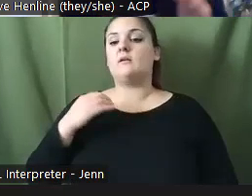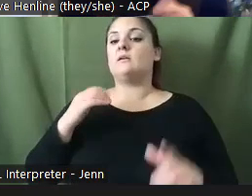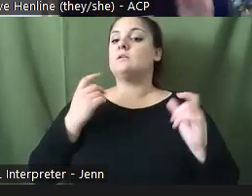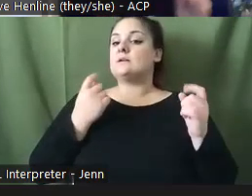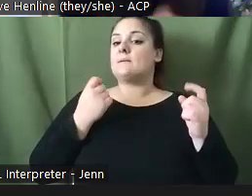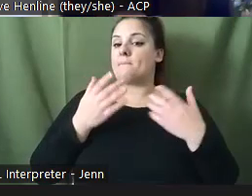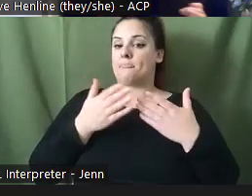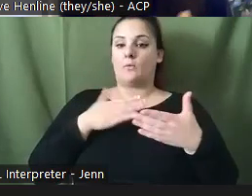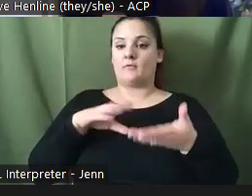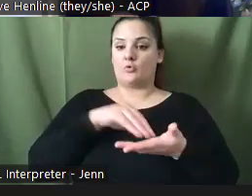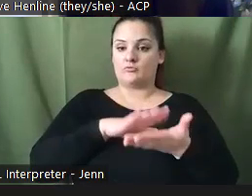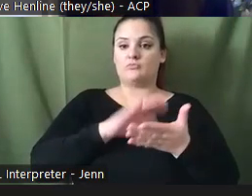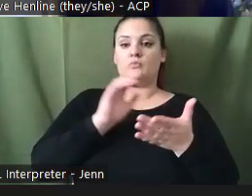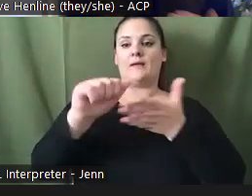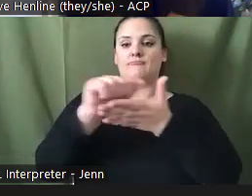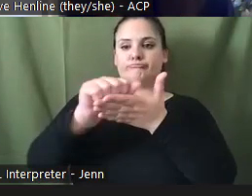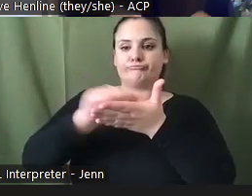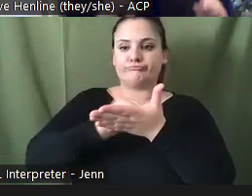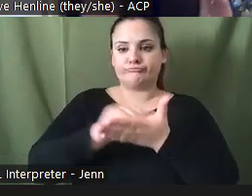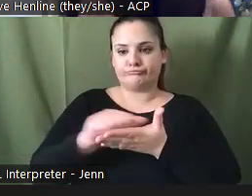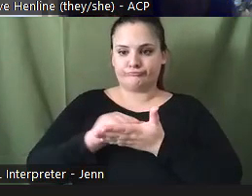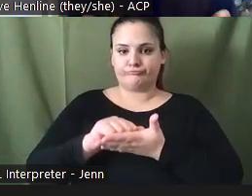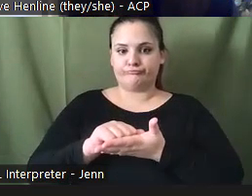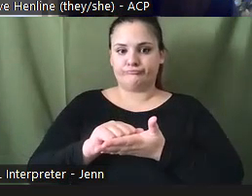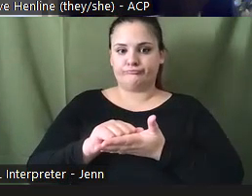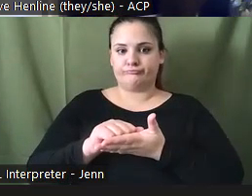That one I don't always say very well, so I'm going to try it again with another phrase.